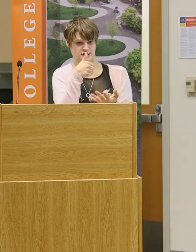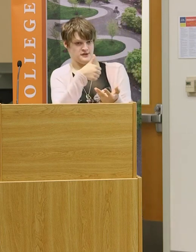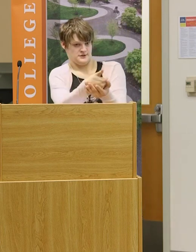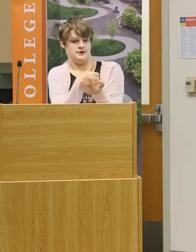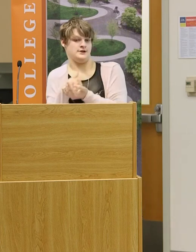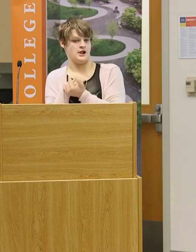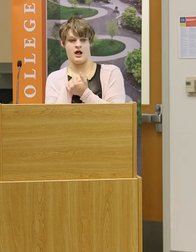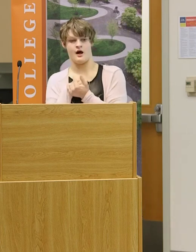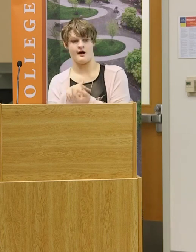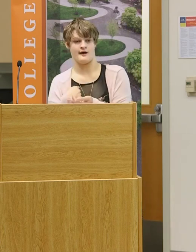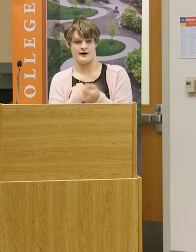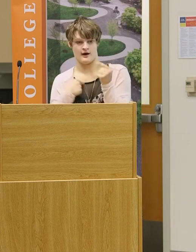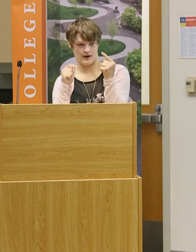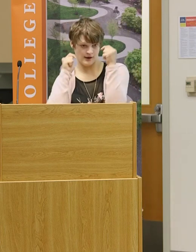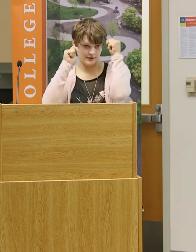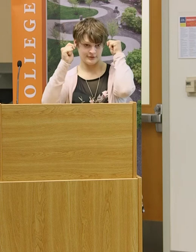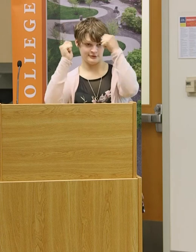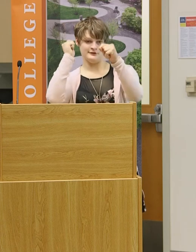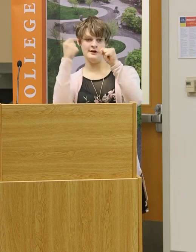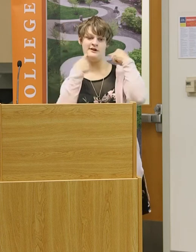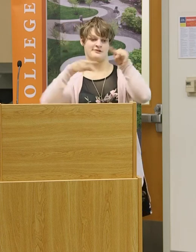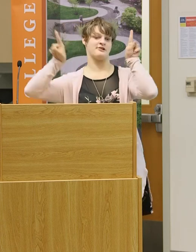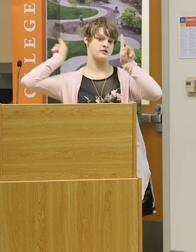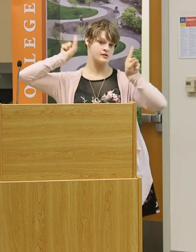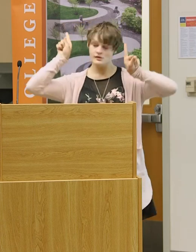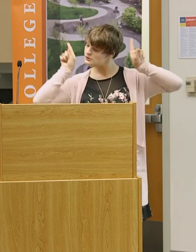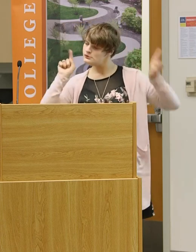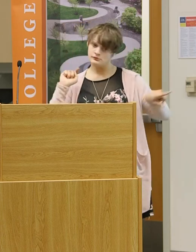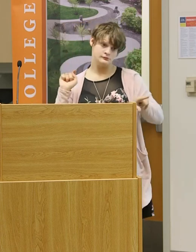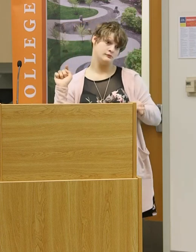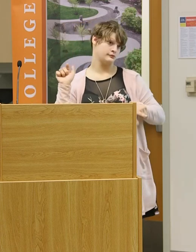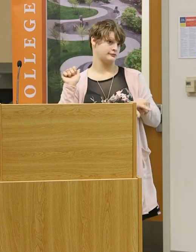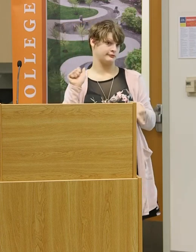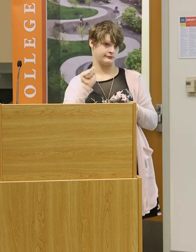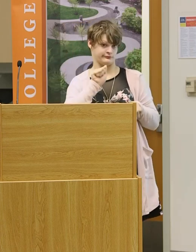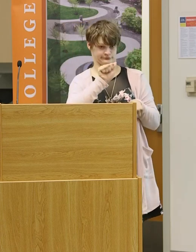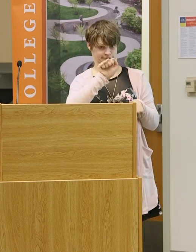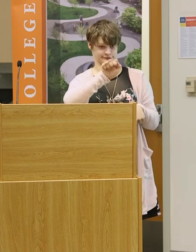And I am here because of all the help that Clark College has given me.